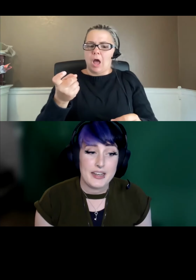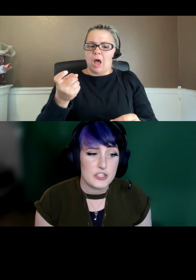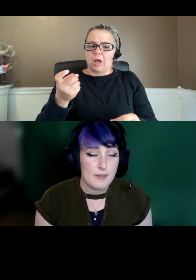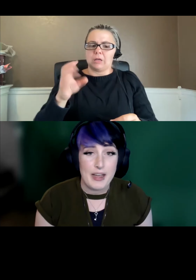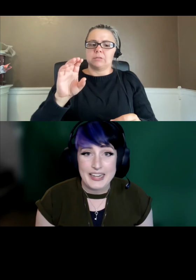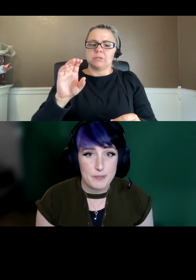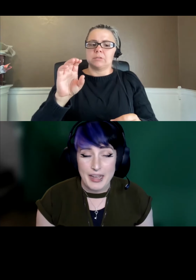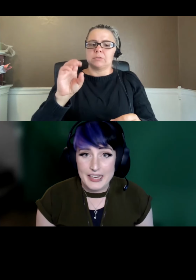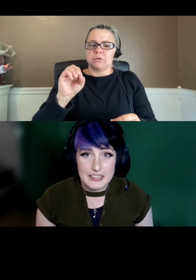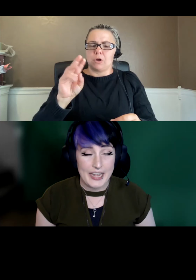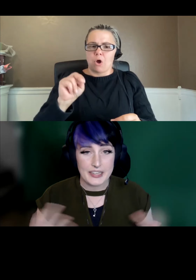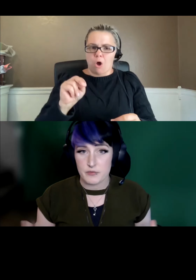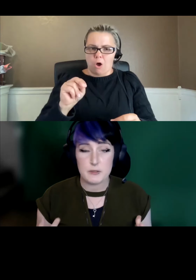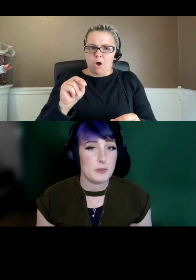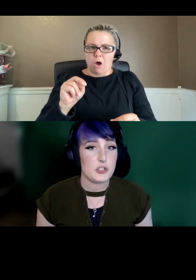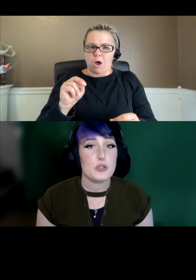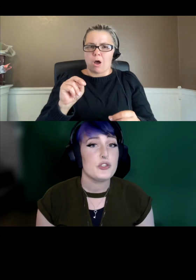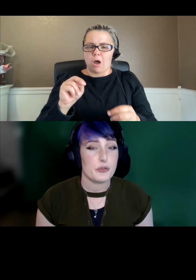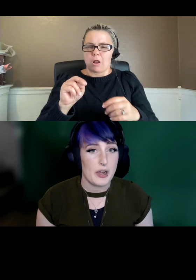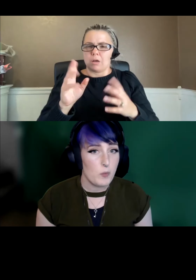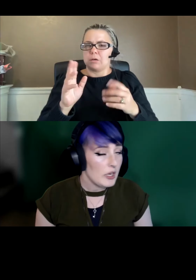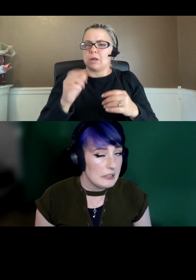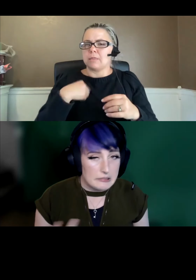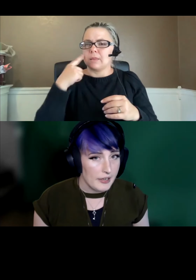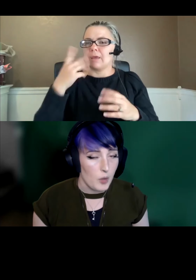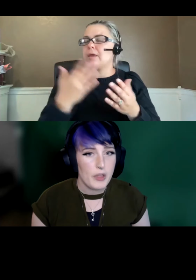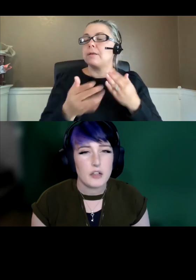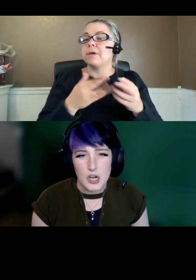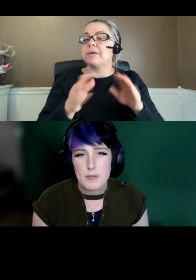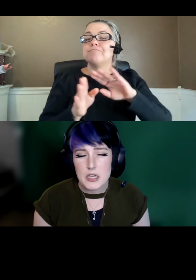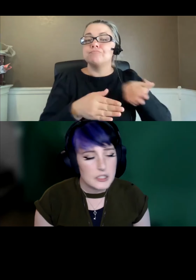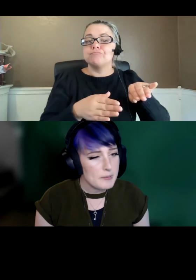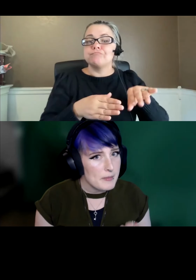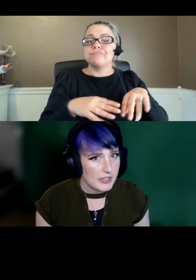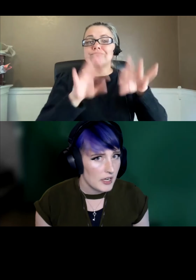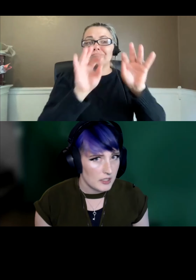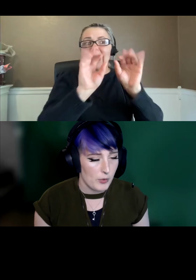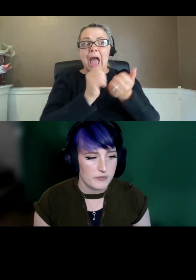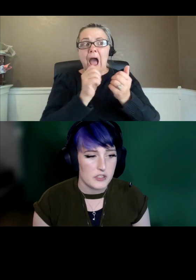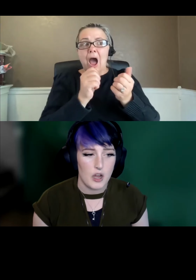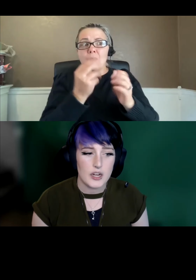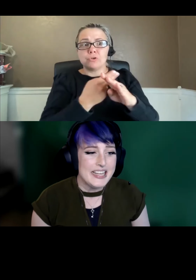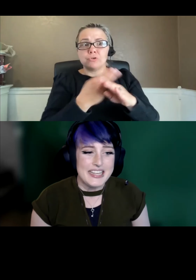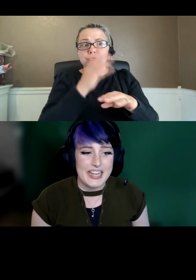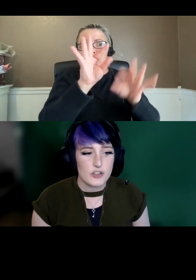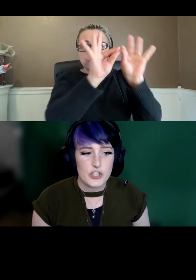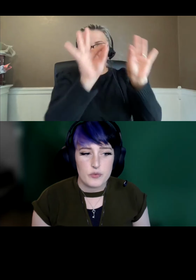not going to talk about how to get buy-in, like how to convince people to use your framework, you know. I'll talk about it a little bit but that's not the point of this talk. It's also